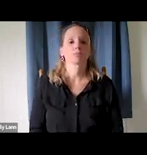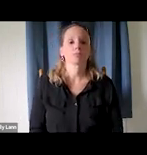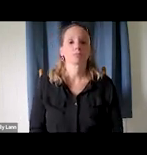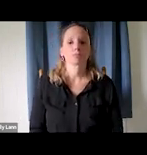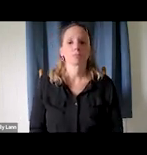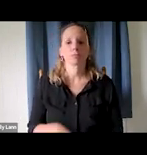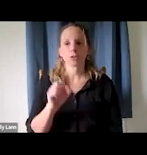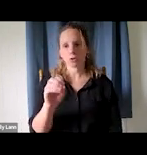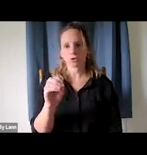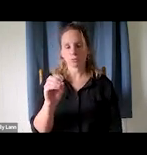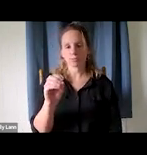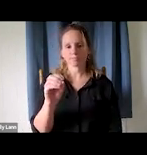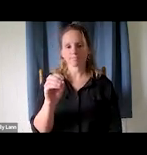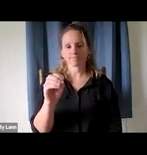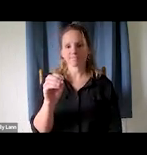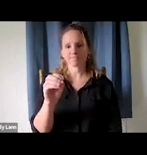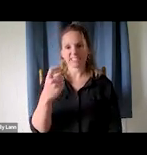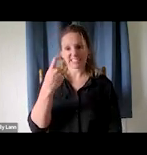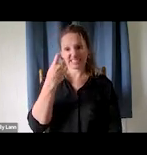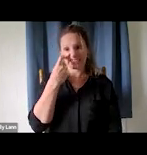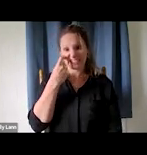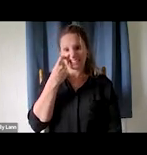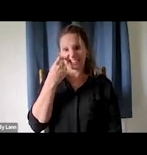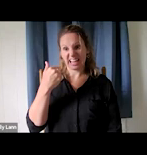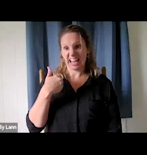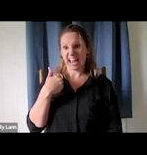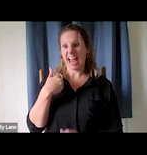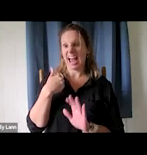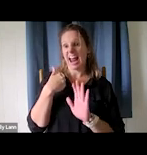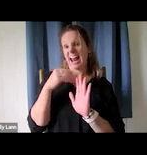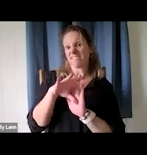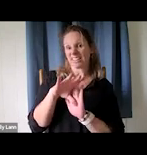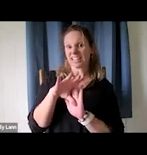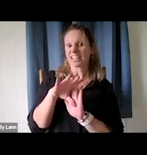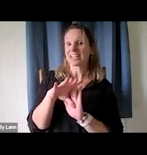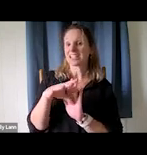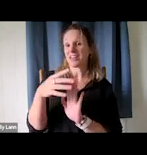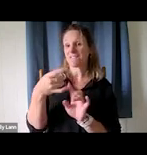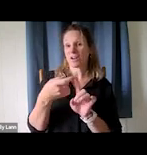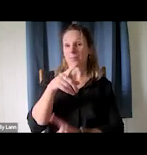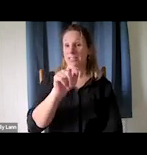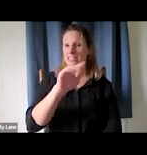So we actually just rolled out some supplemental videos from the TA Center. So if you want to hear more about it